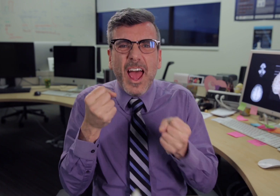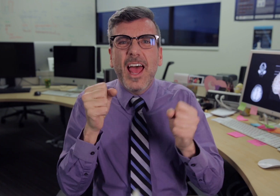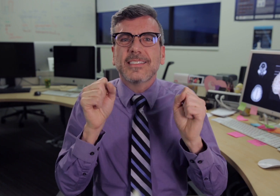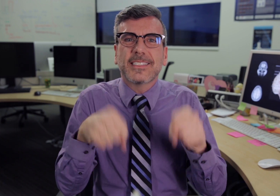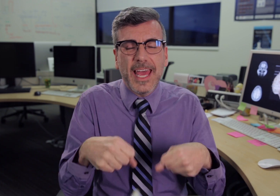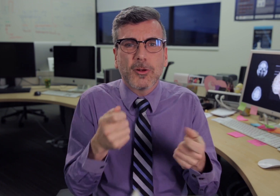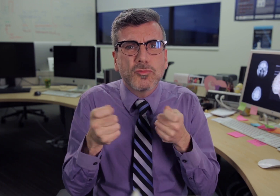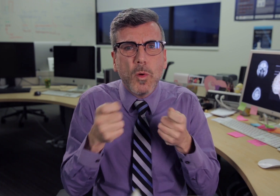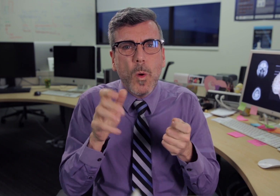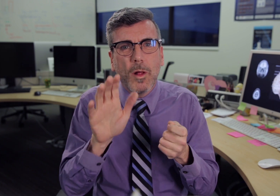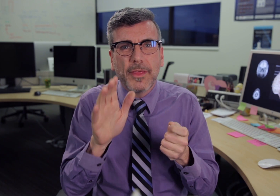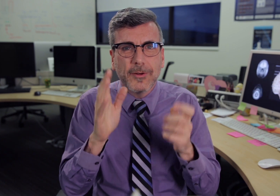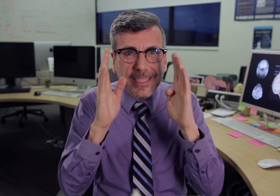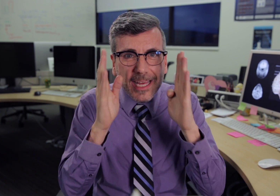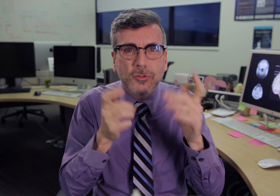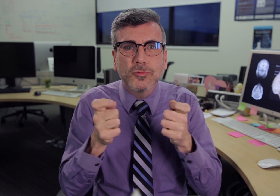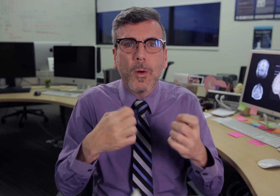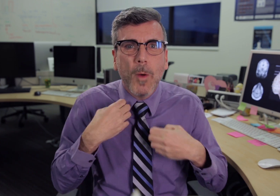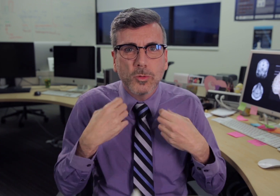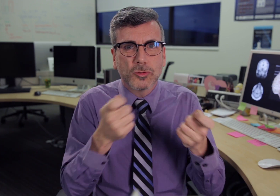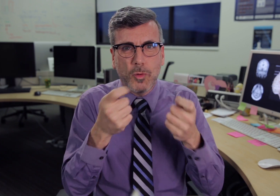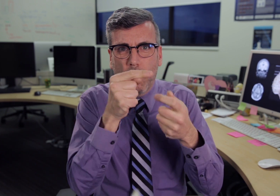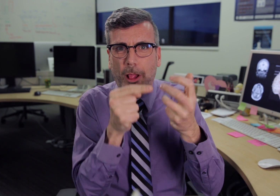work faster, and be able to control things like attention, emotion, and more.